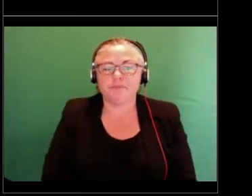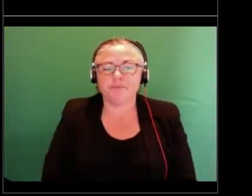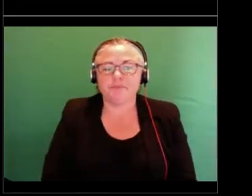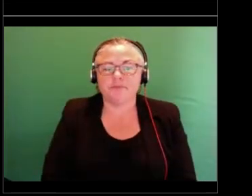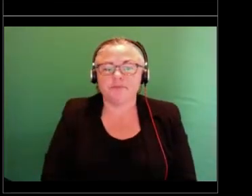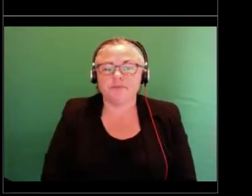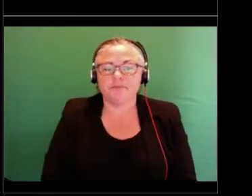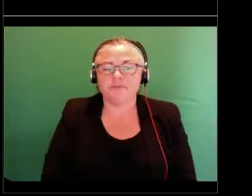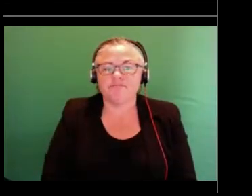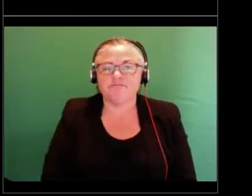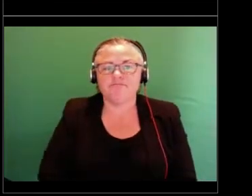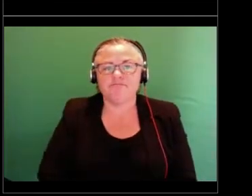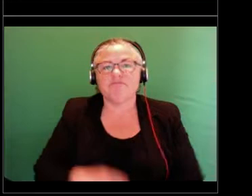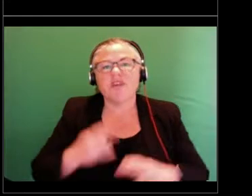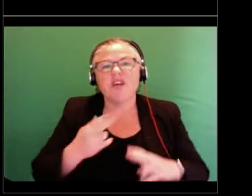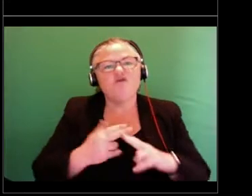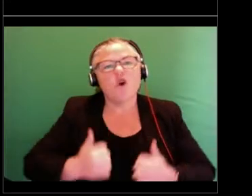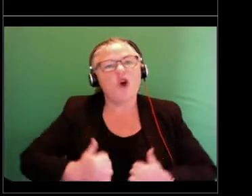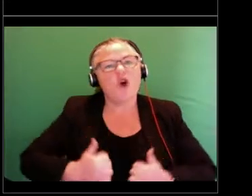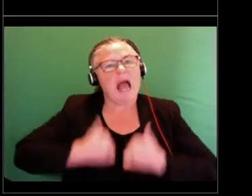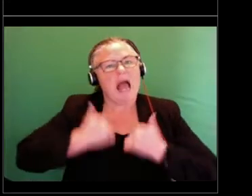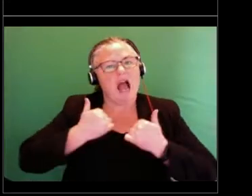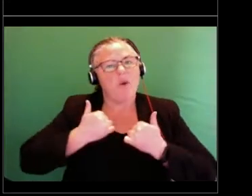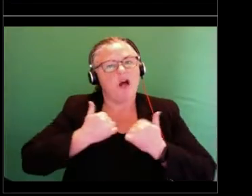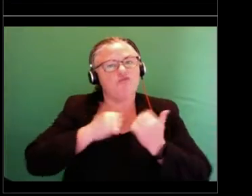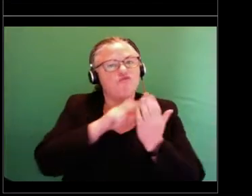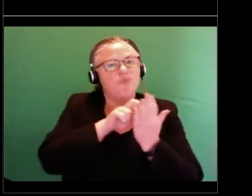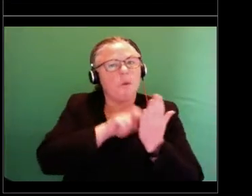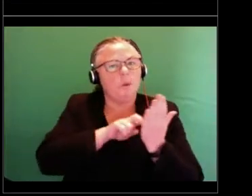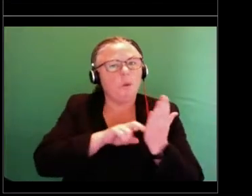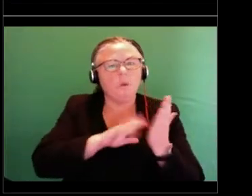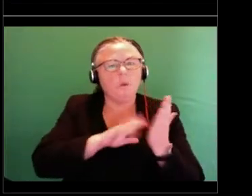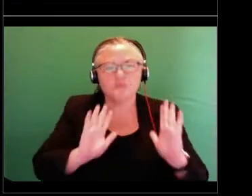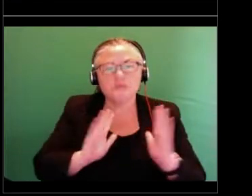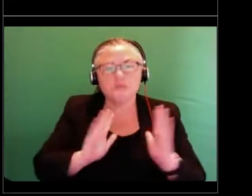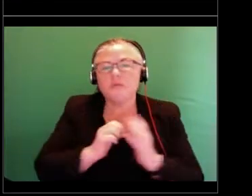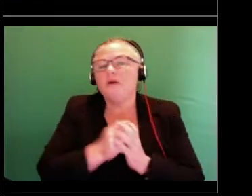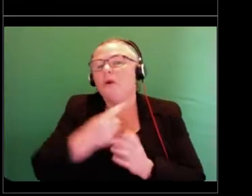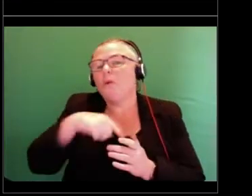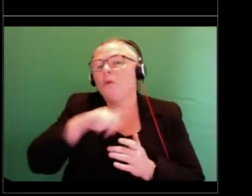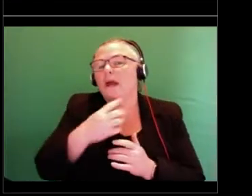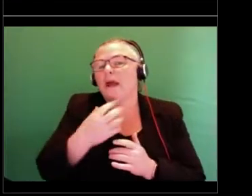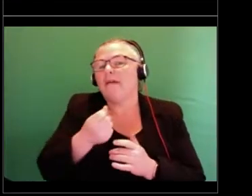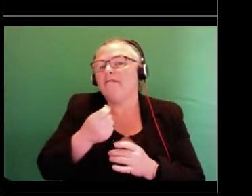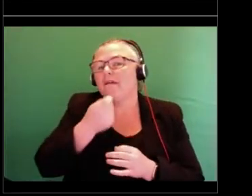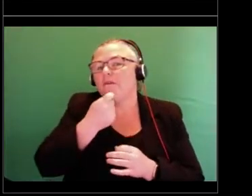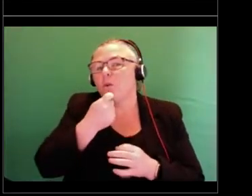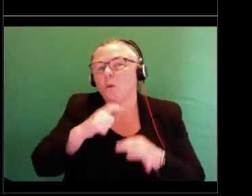Good morning, everybody. Thank you so much for your participation in this session today.